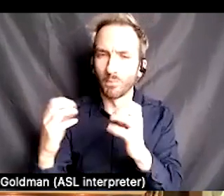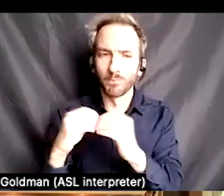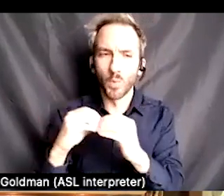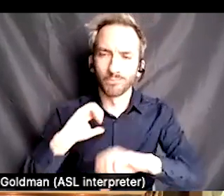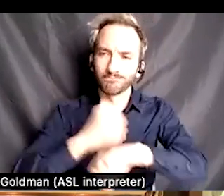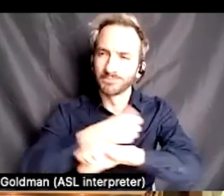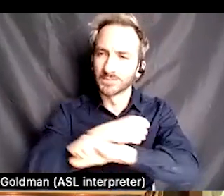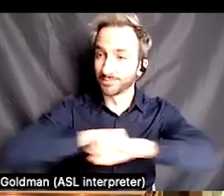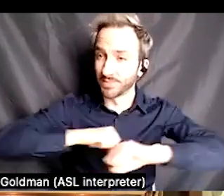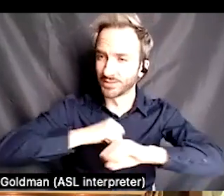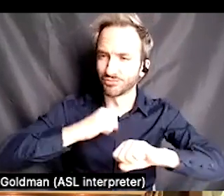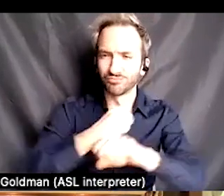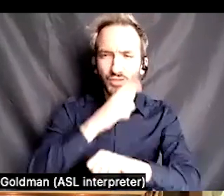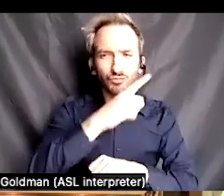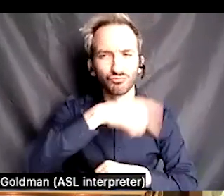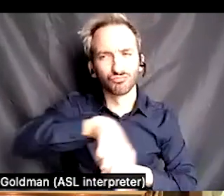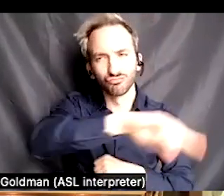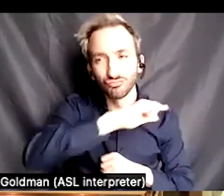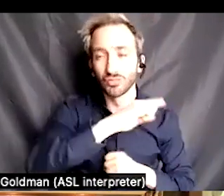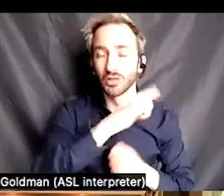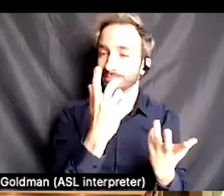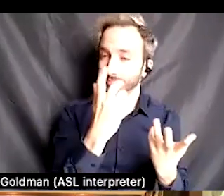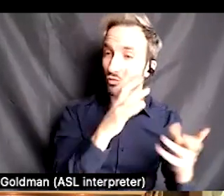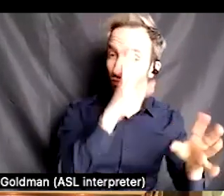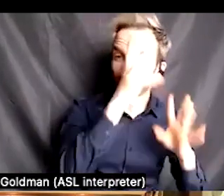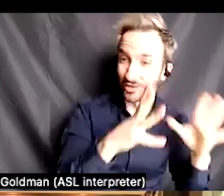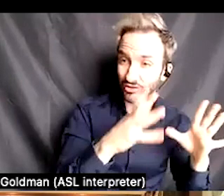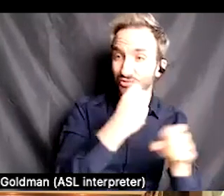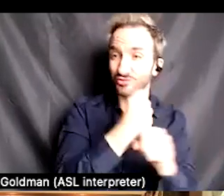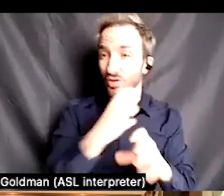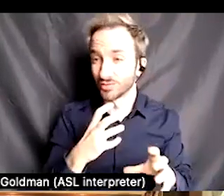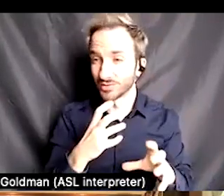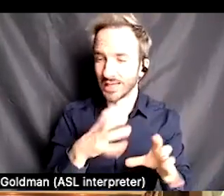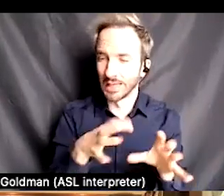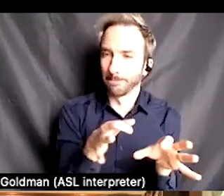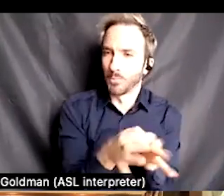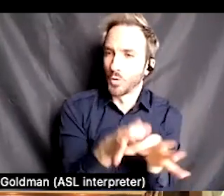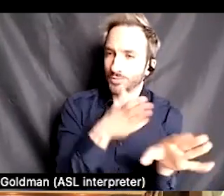marginalised creators and professionals all have the opportunity to contribute, work, and lead.